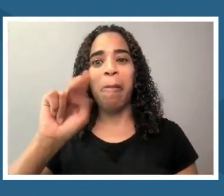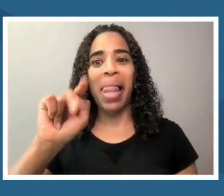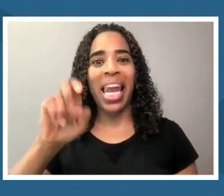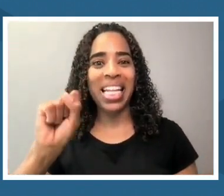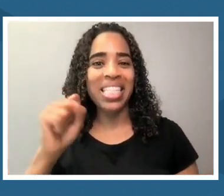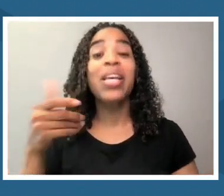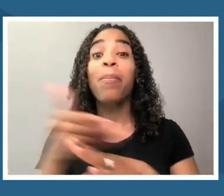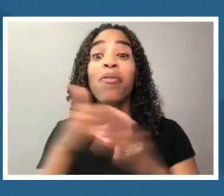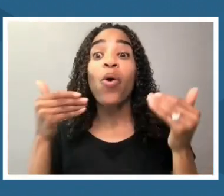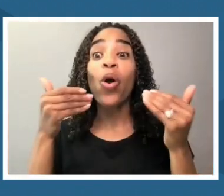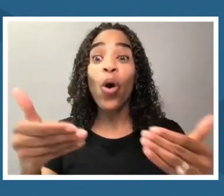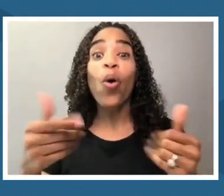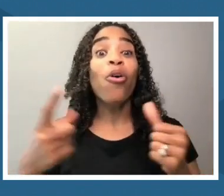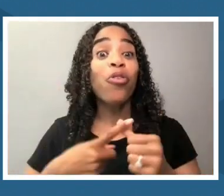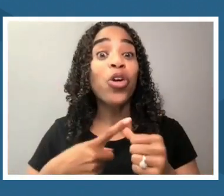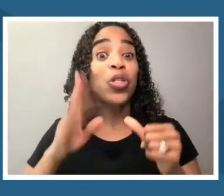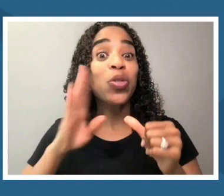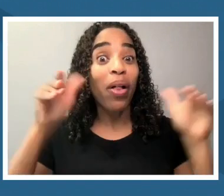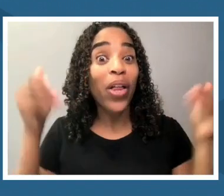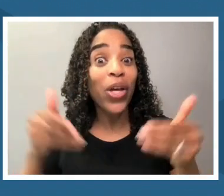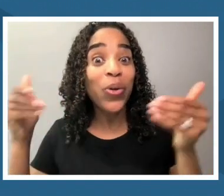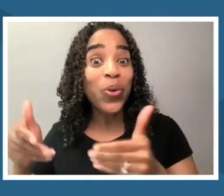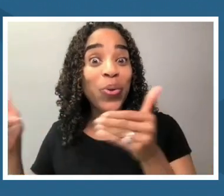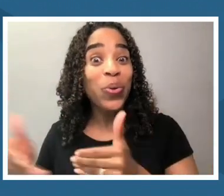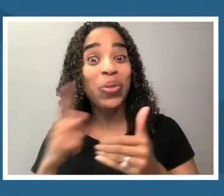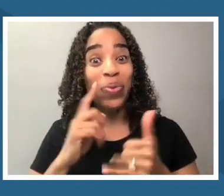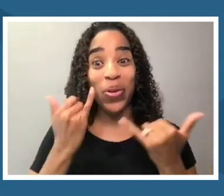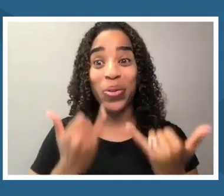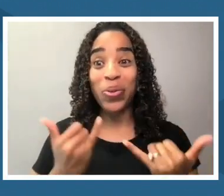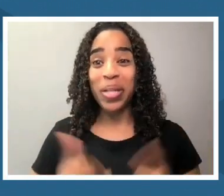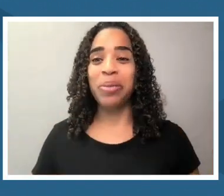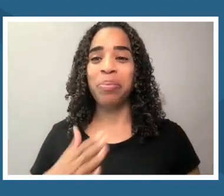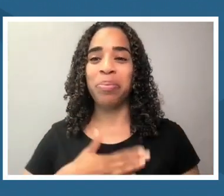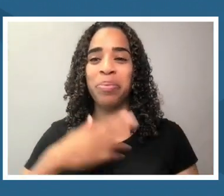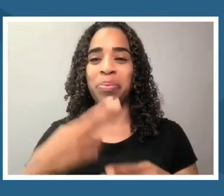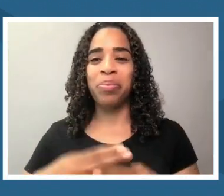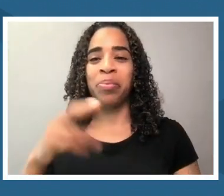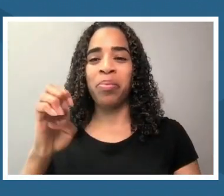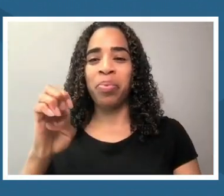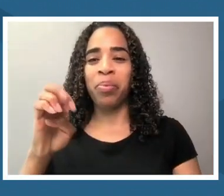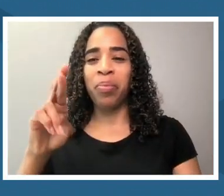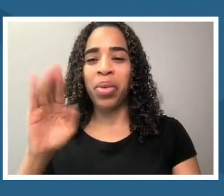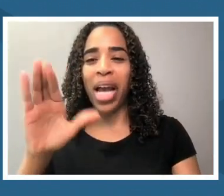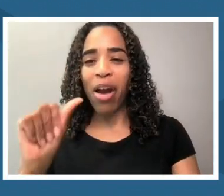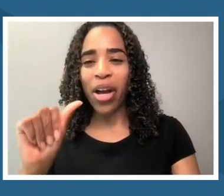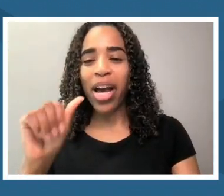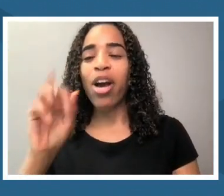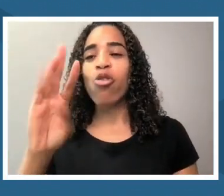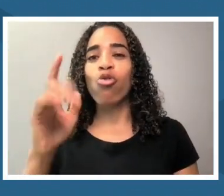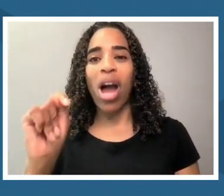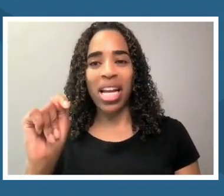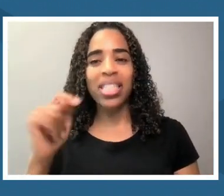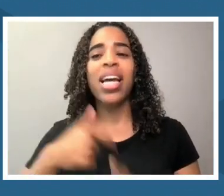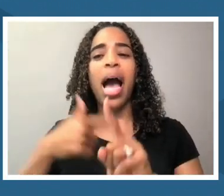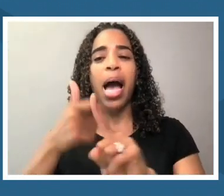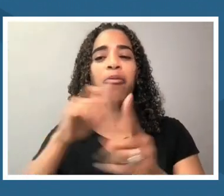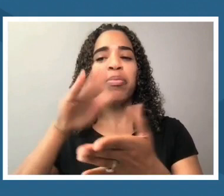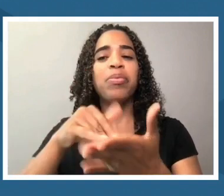introductions for our day my name is erica wright i am from the